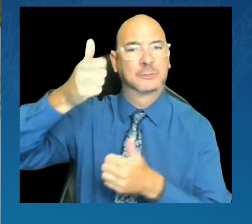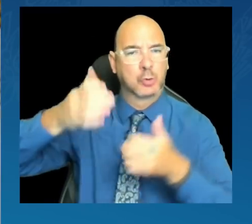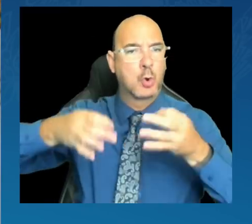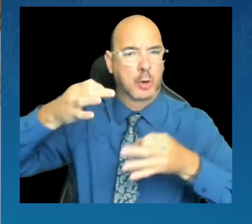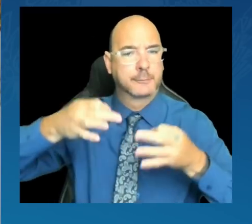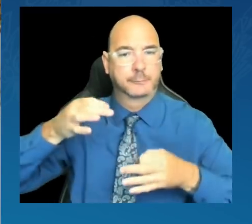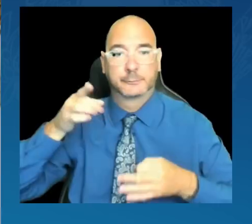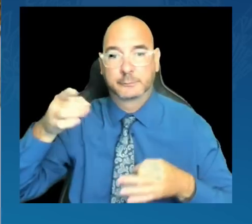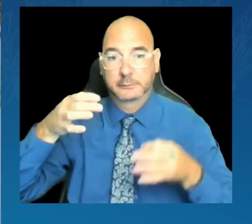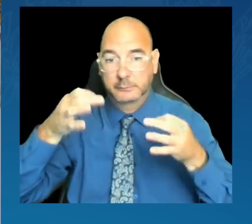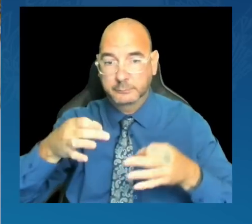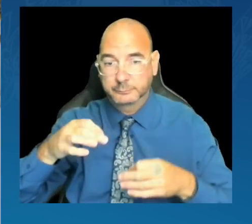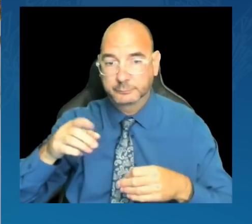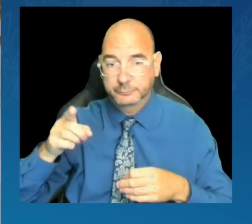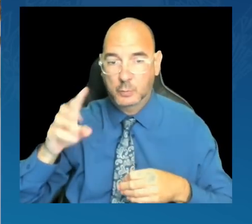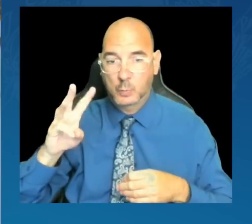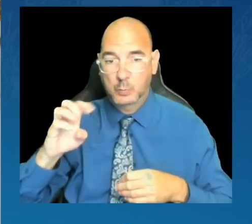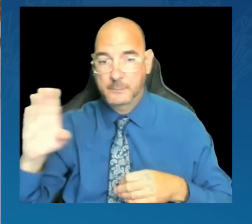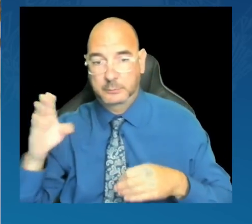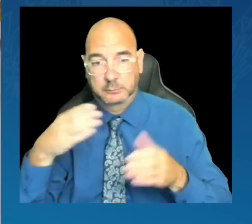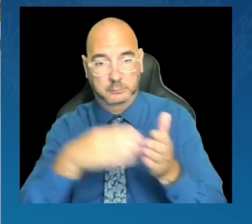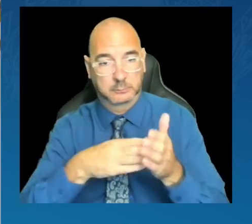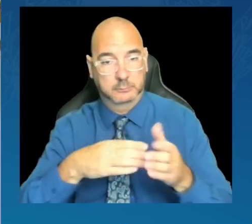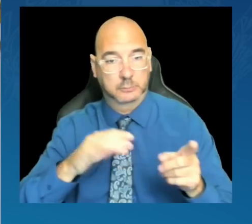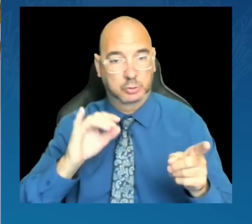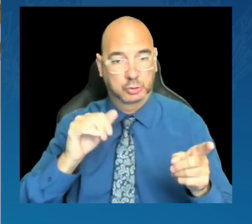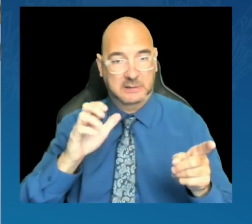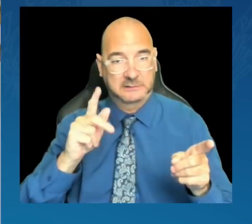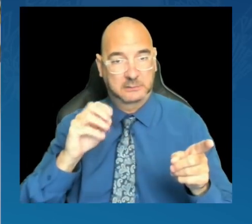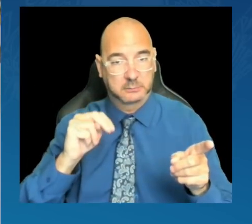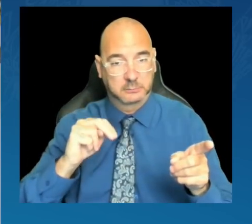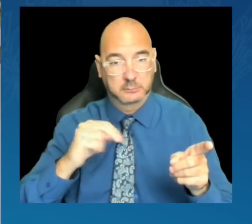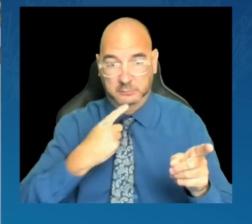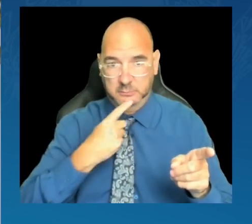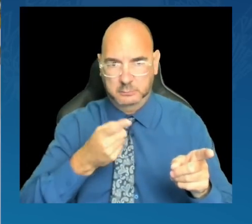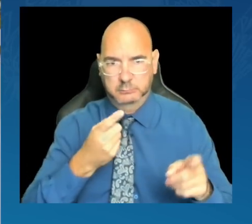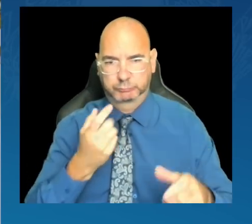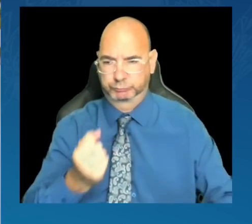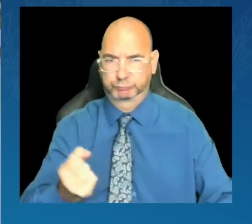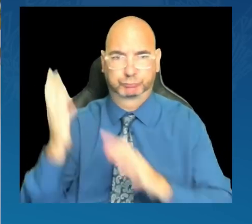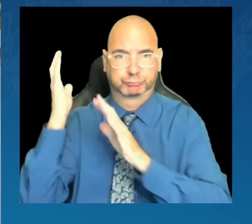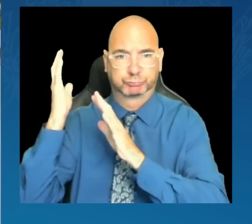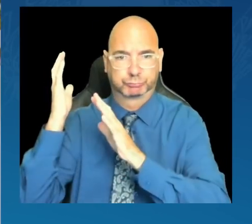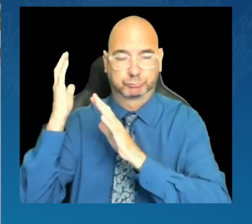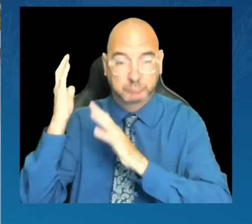They've effectively stripped away Americans freedom to make their own health care decisions, including those about abortion.